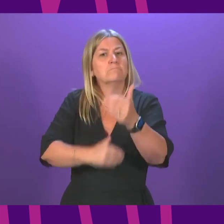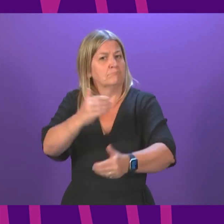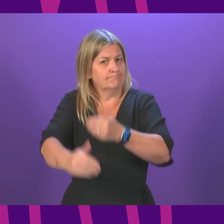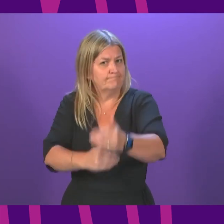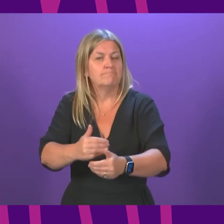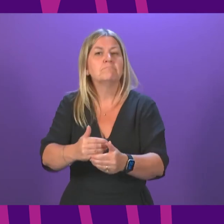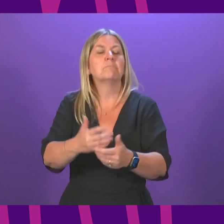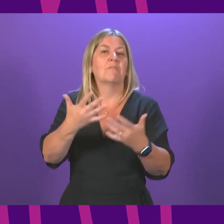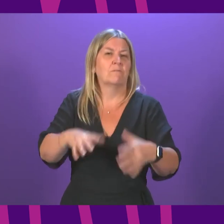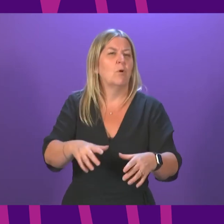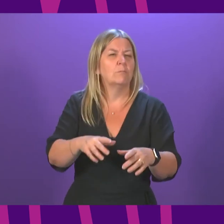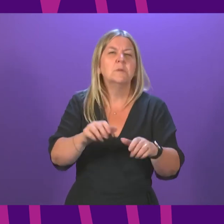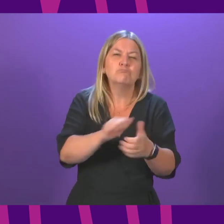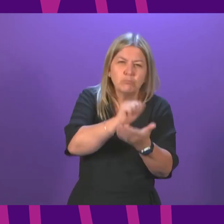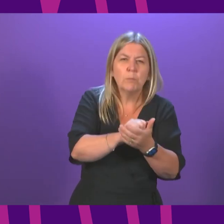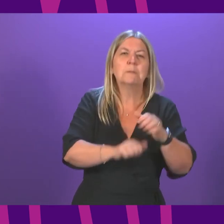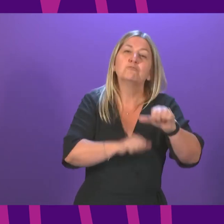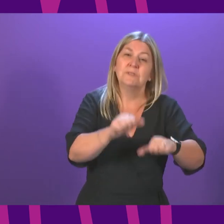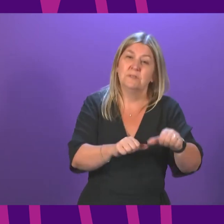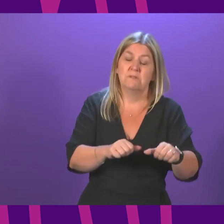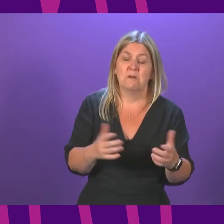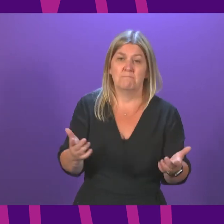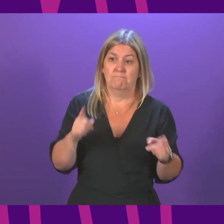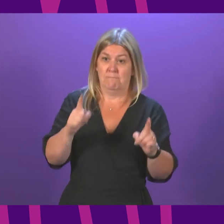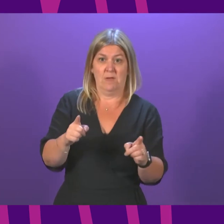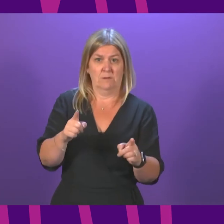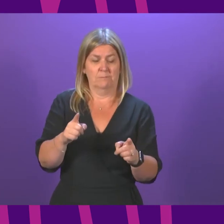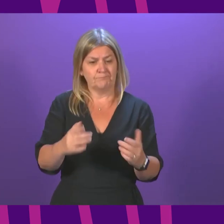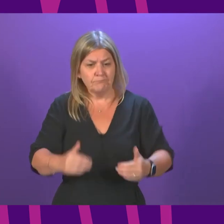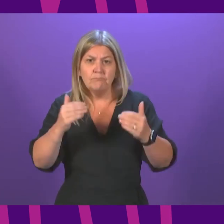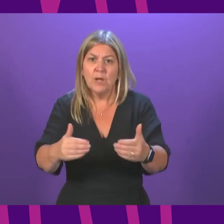affirmative procedure. However, the ability to progress regulations under the made affirmative